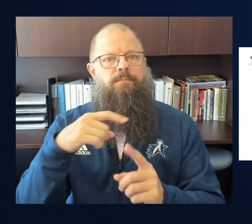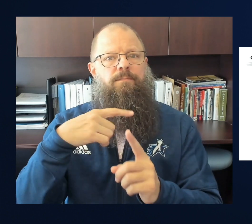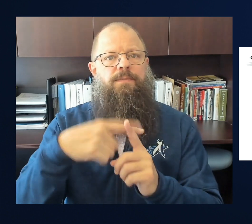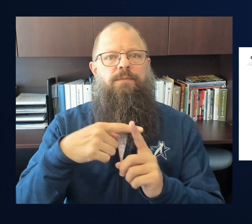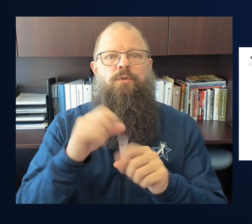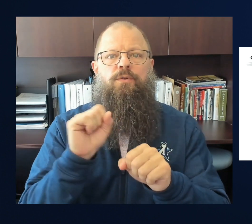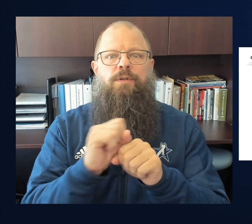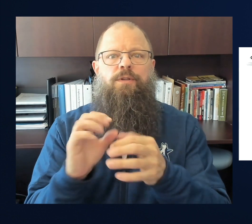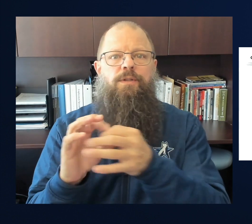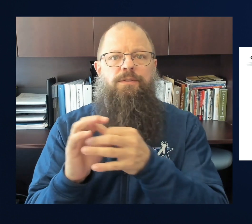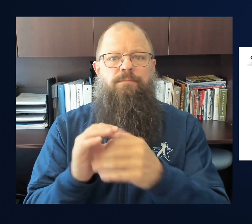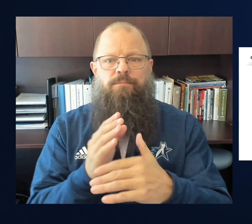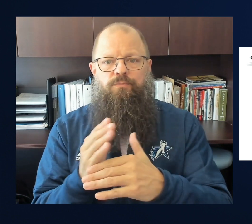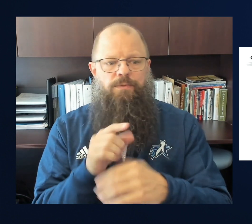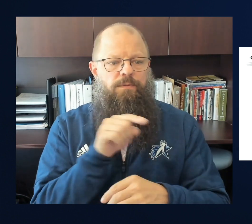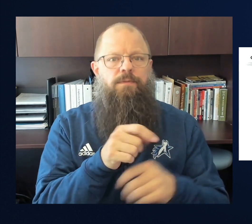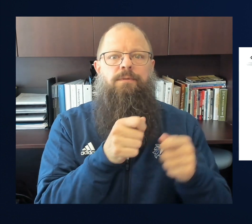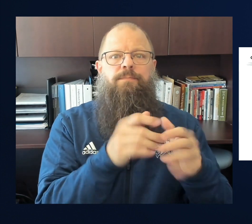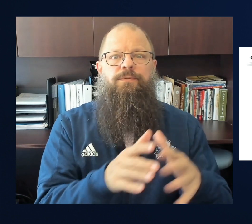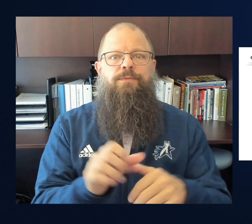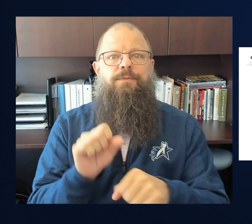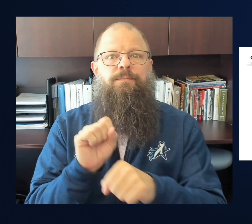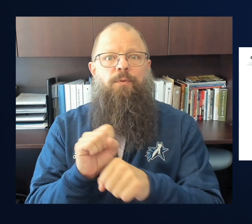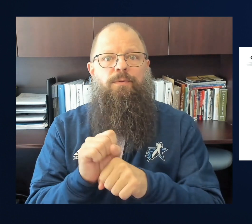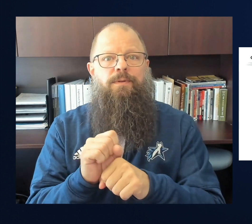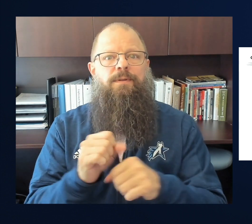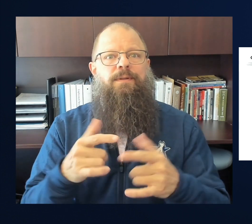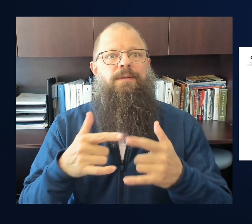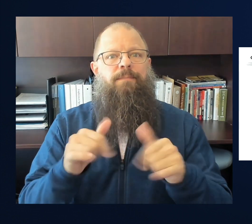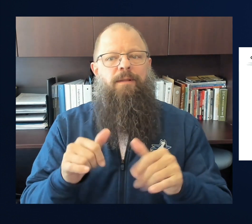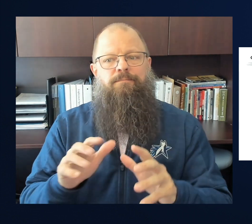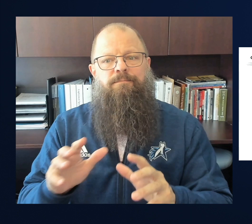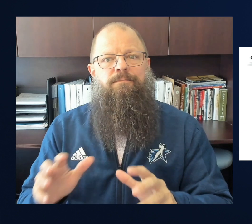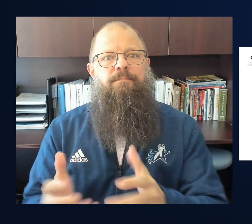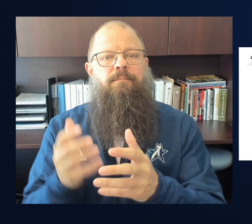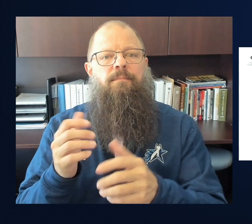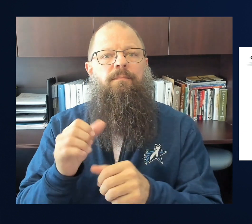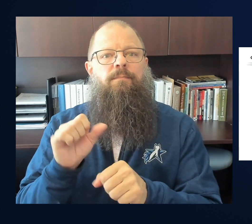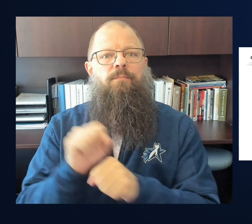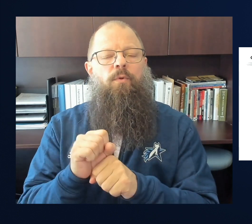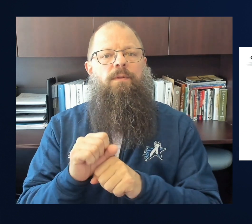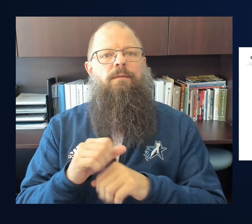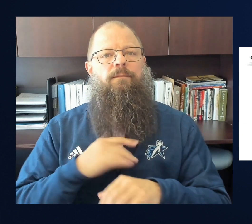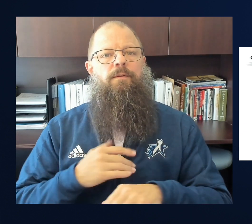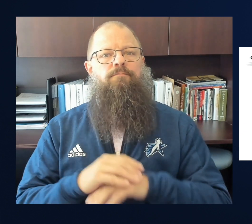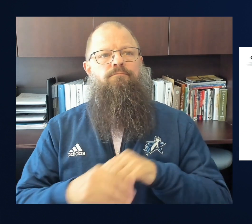which then fosters trust and a positive work relationship between the manager and employee,